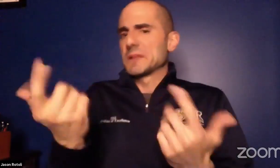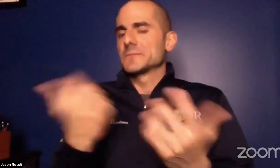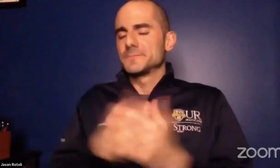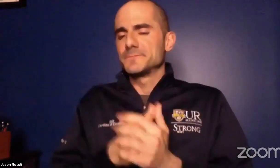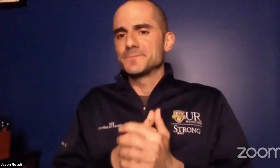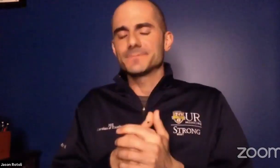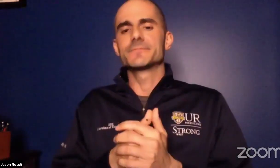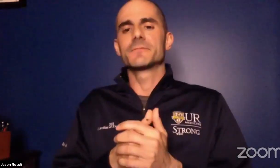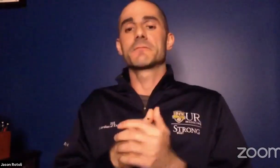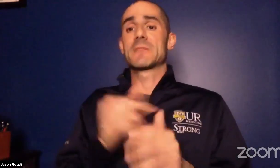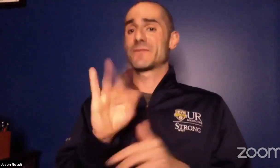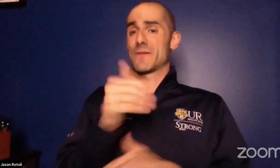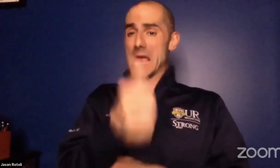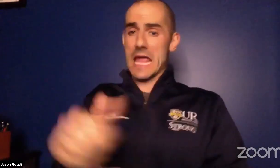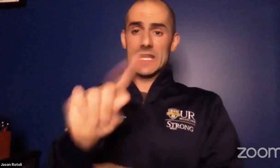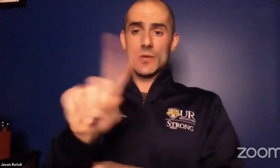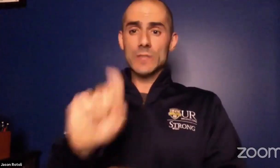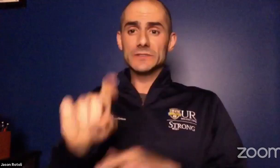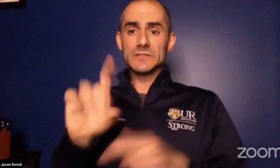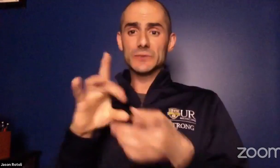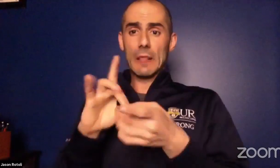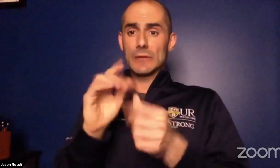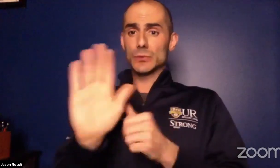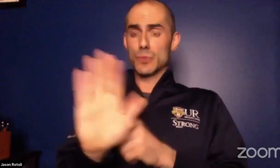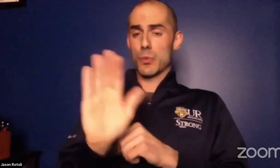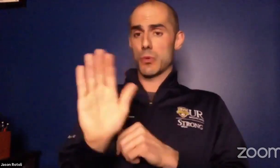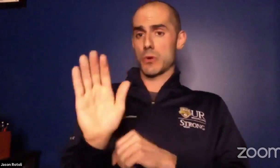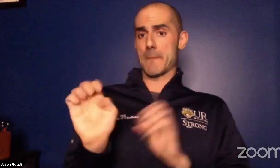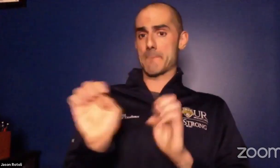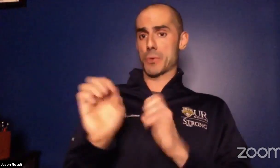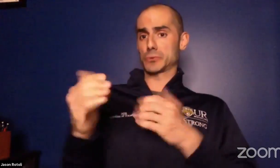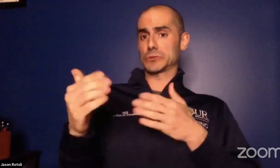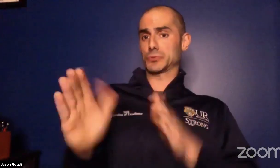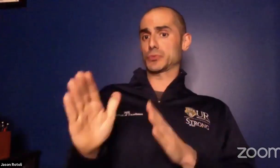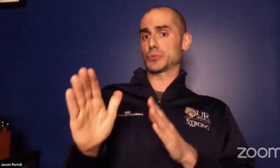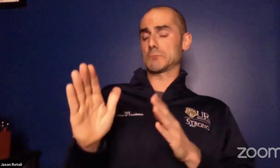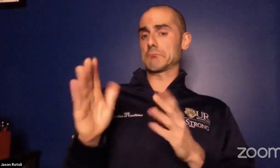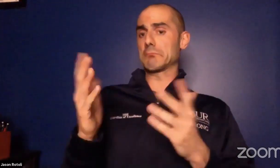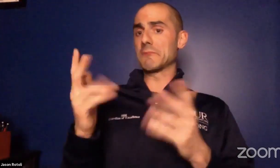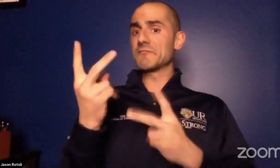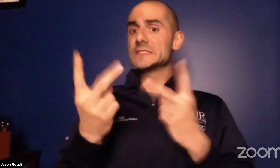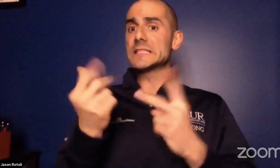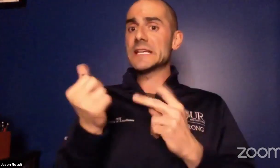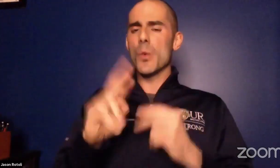or pain. But there are several reasons people show up in the emergency